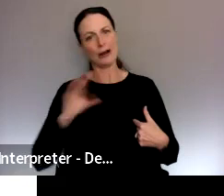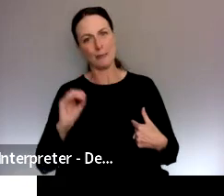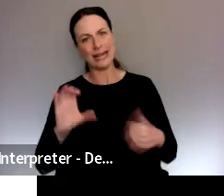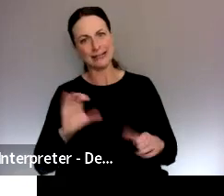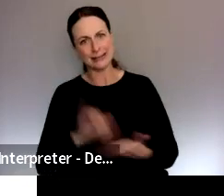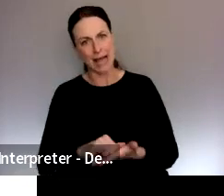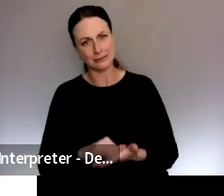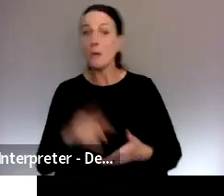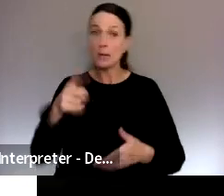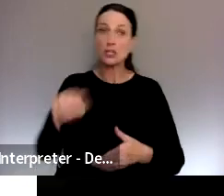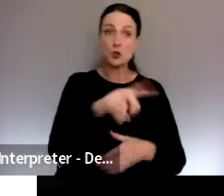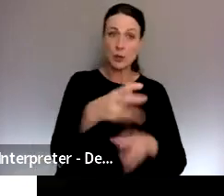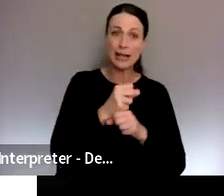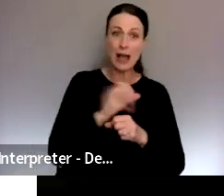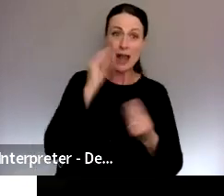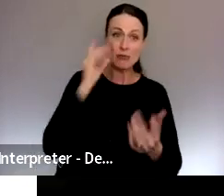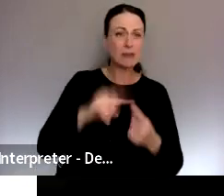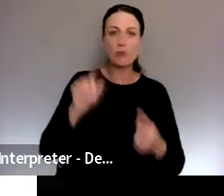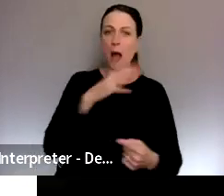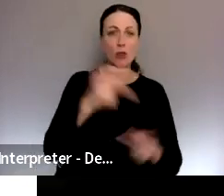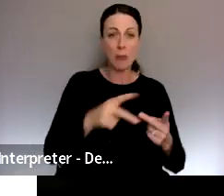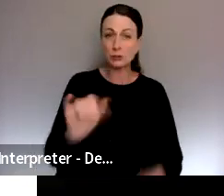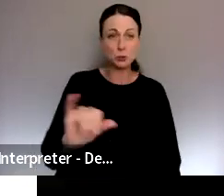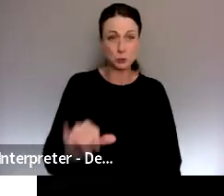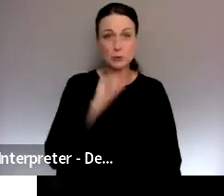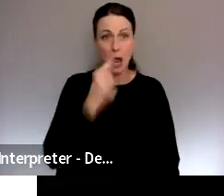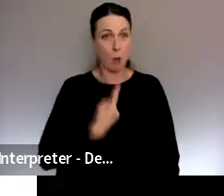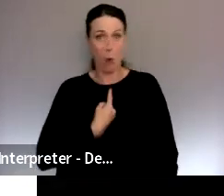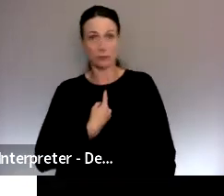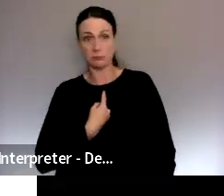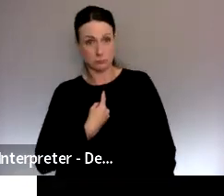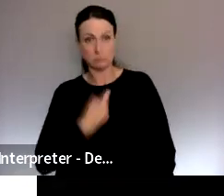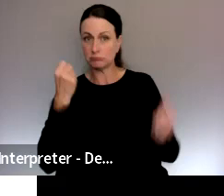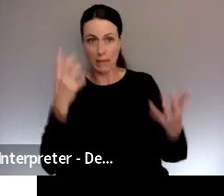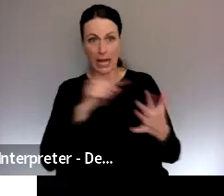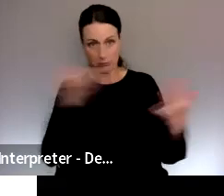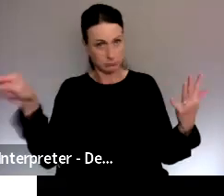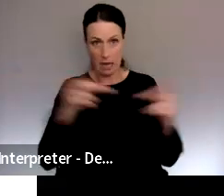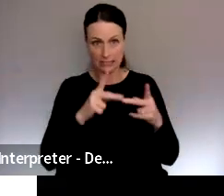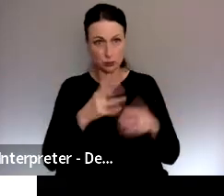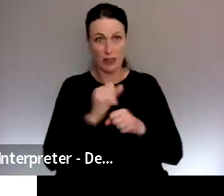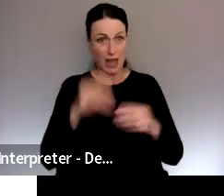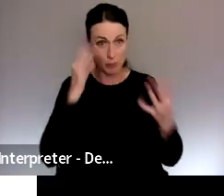But you can also receive this information from other sources. Regardless, it's important that people understand